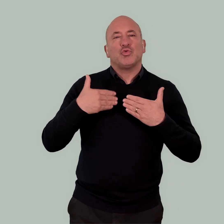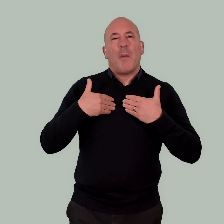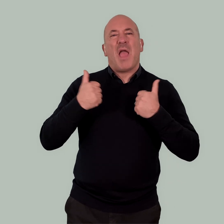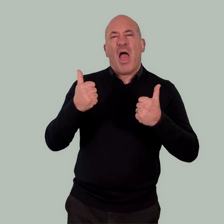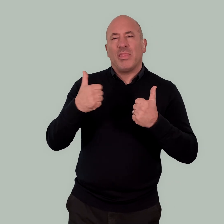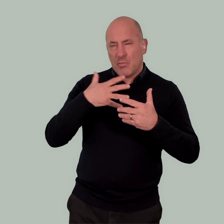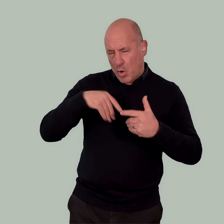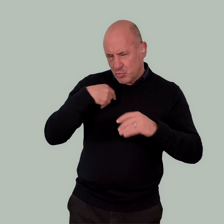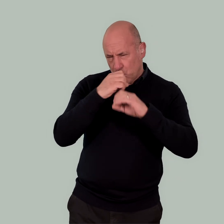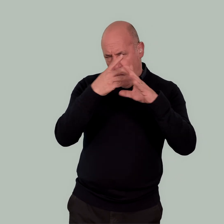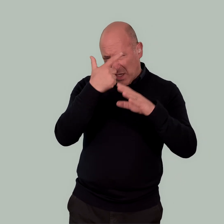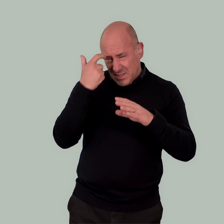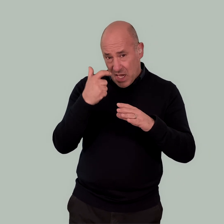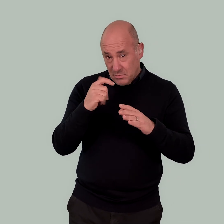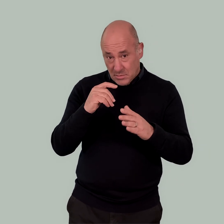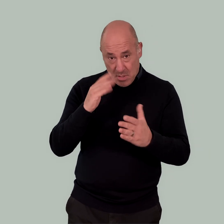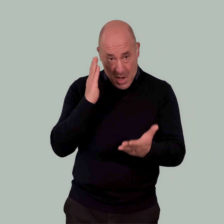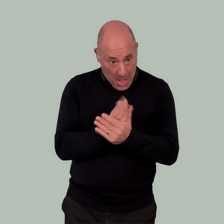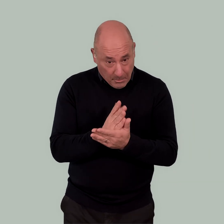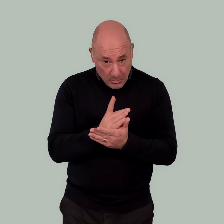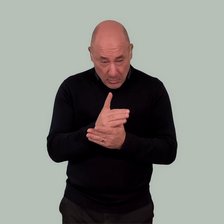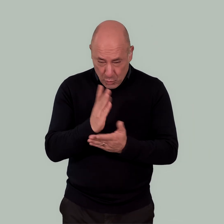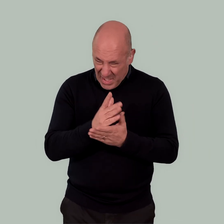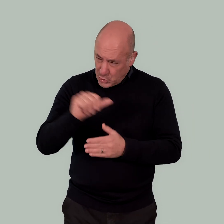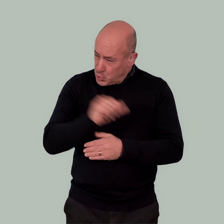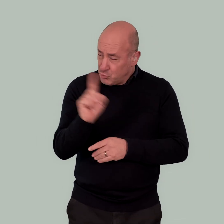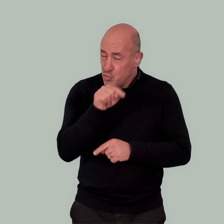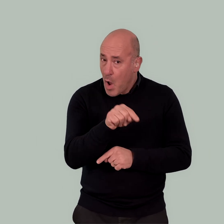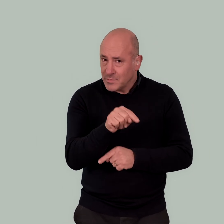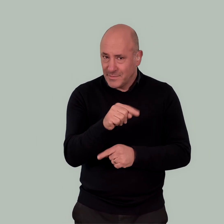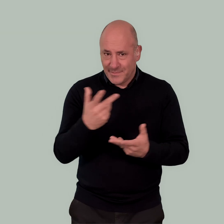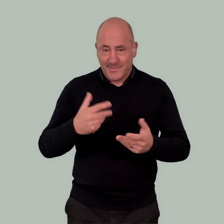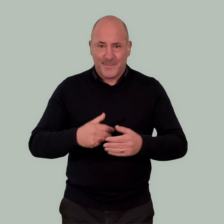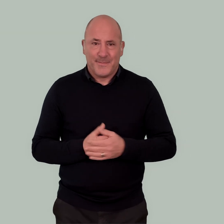and people with long-term health conditions.